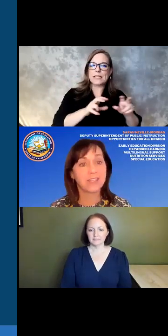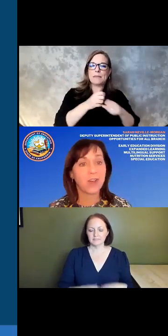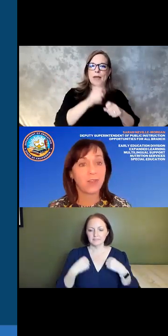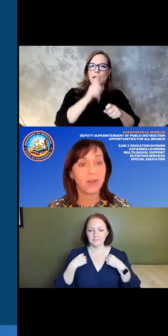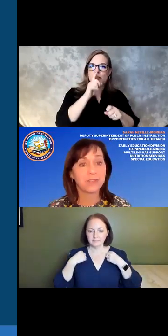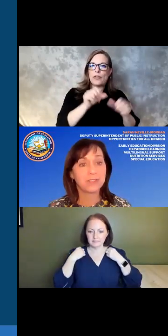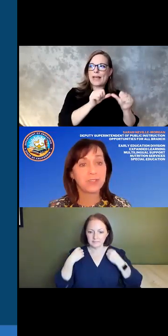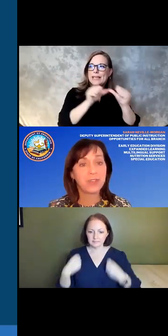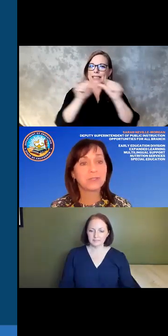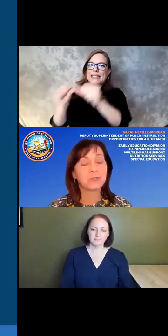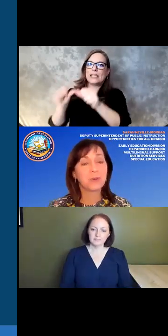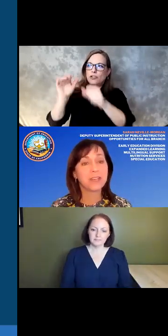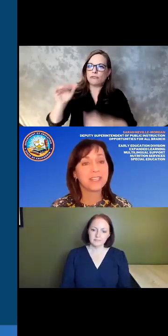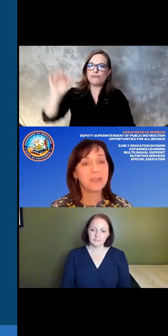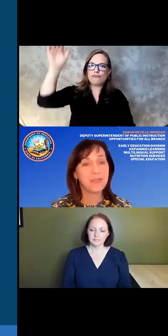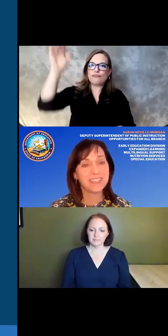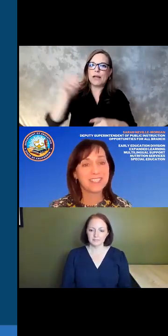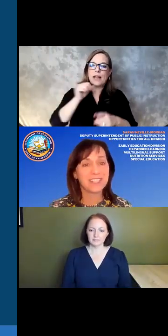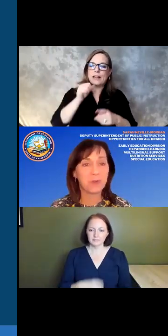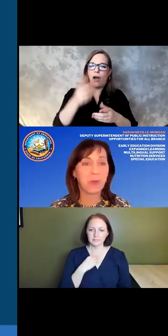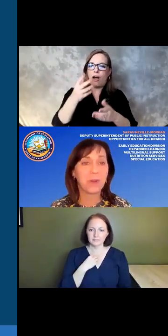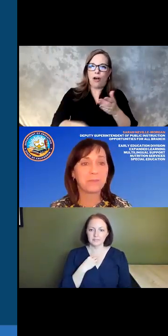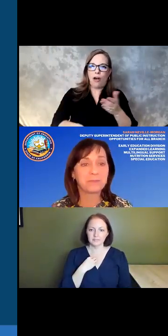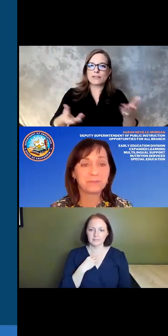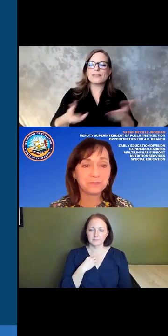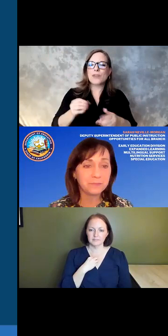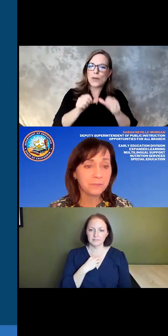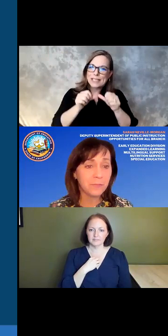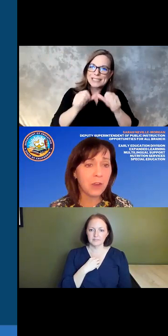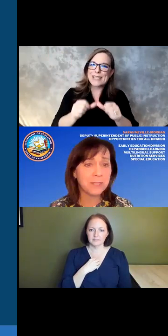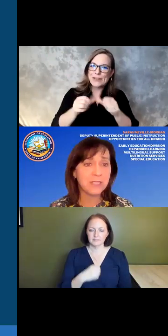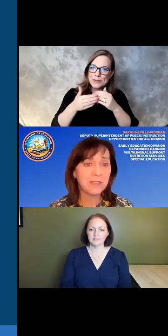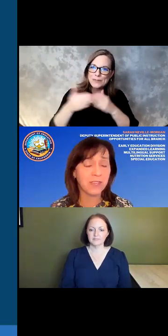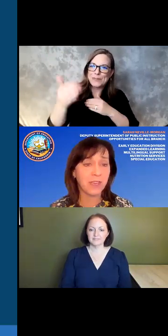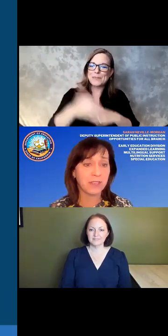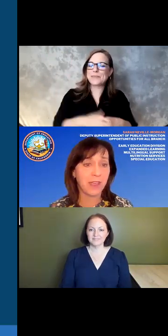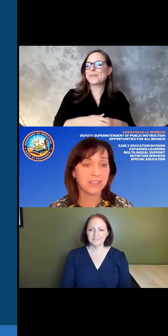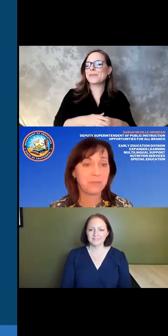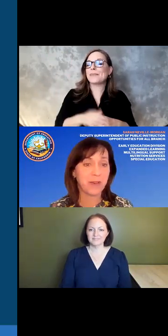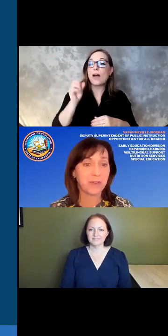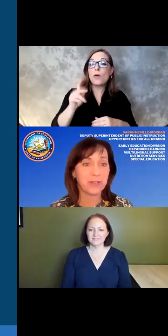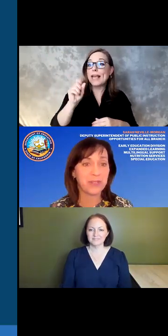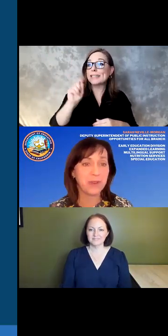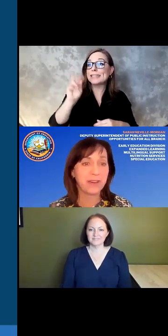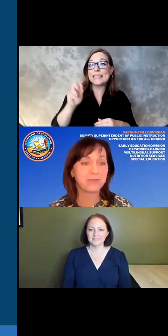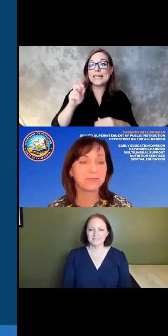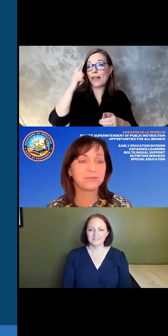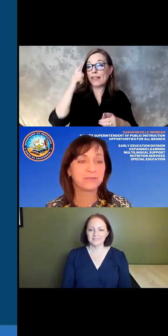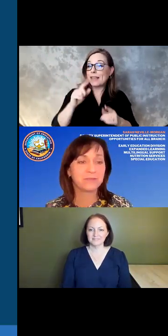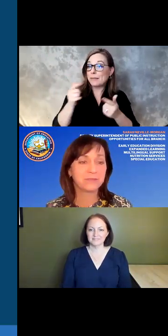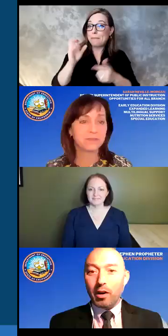and not lost so trying to keep that continuum going. Alright Steve I think I can hand it